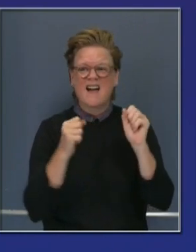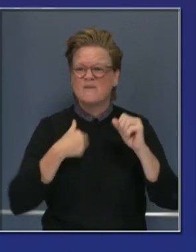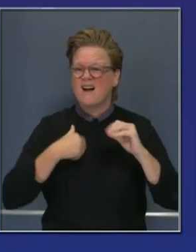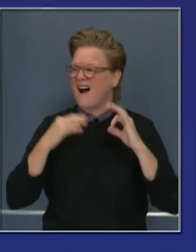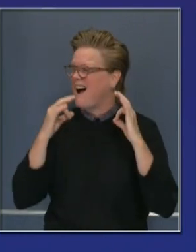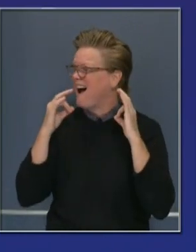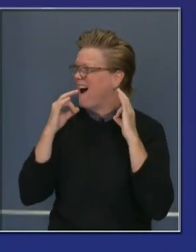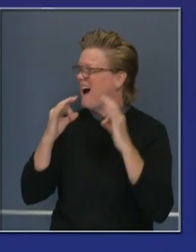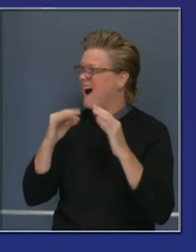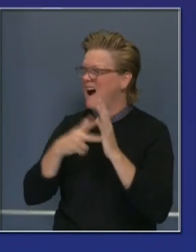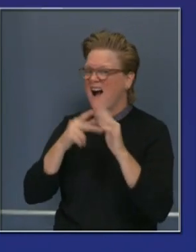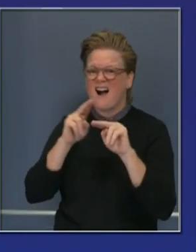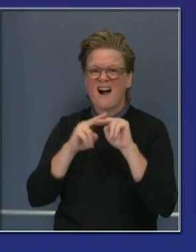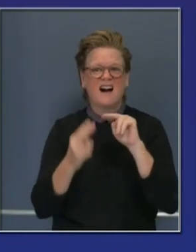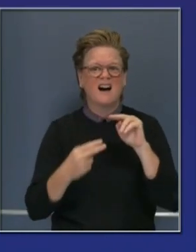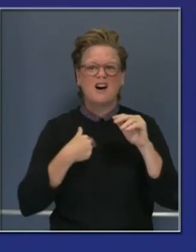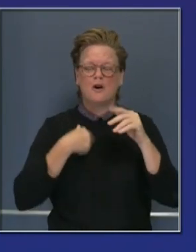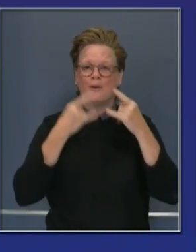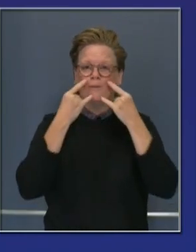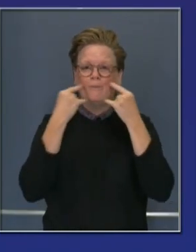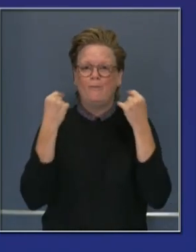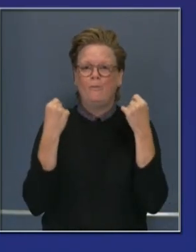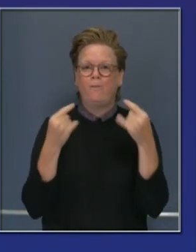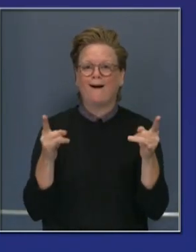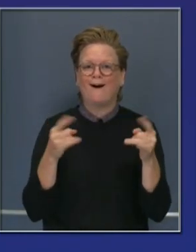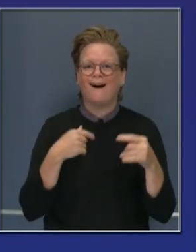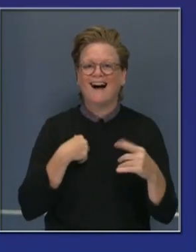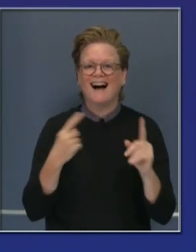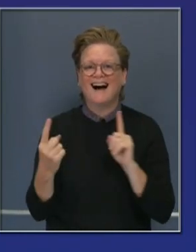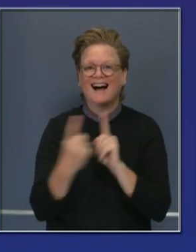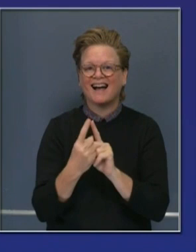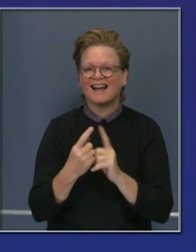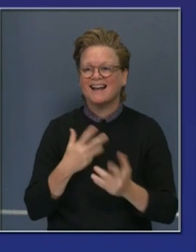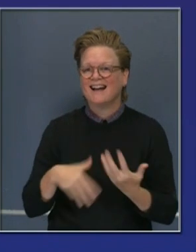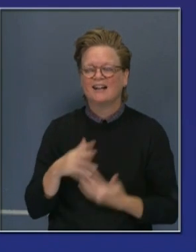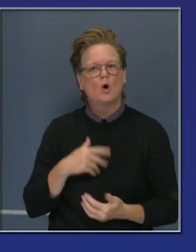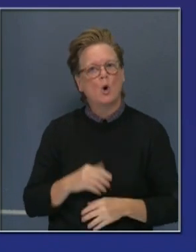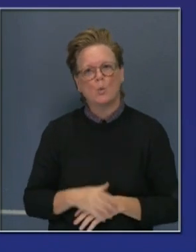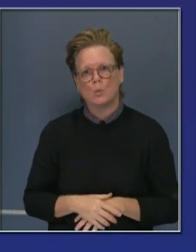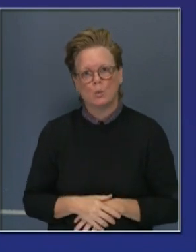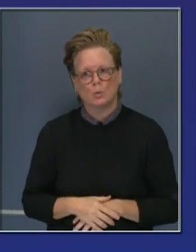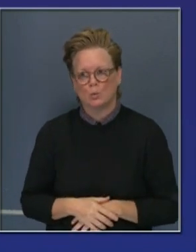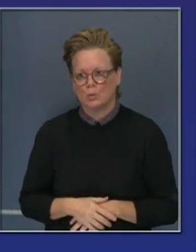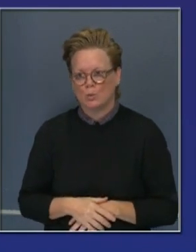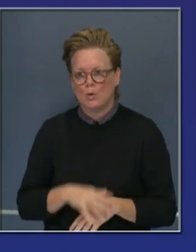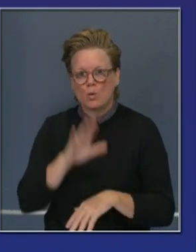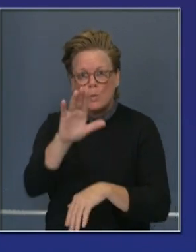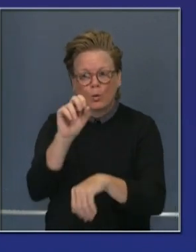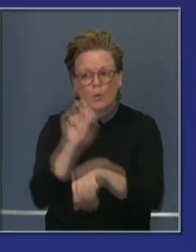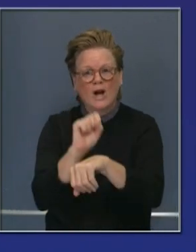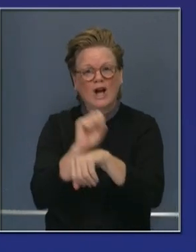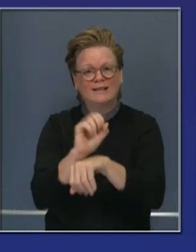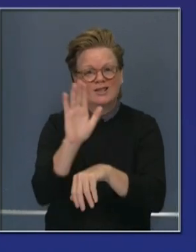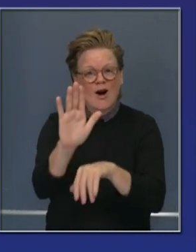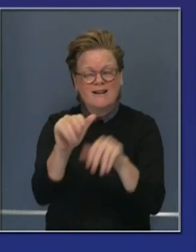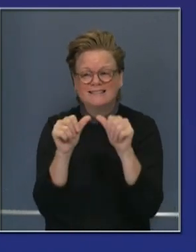CERTAIN BUSINESS SECTORS BEGIN TO INCREASE THEIR OWN ACTIVITIES. WE WERE LOWER THAN WE ARE TODAY. THIS IS JUST A IMPORTANT MESSAGE TO REMIND PEOPLE, THAT WE ARE NOT OUT OF THE WOODS YET. REALLY, THE POINTS THAT THE